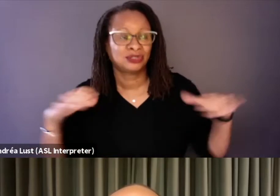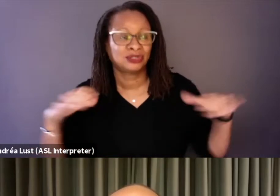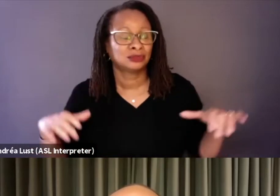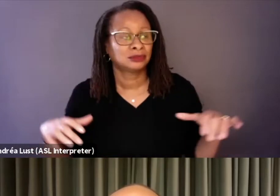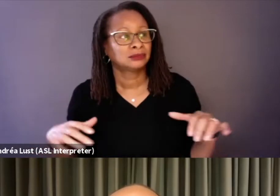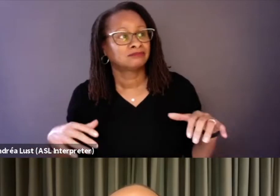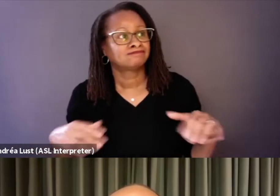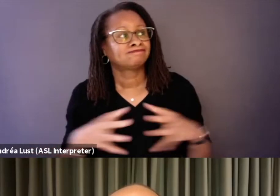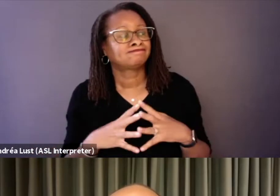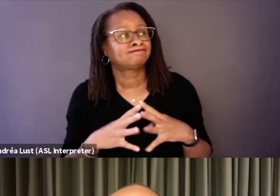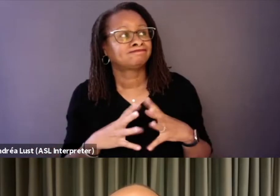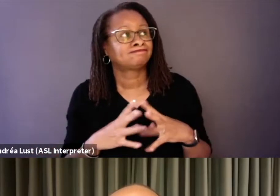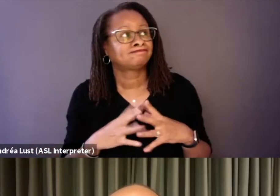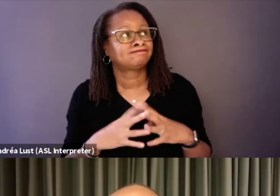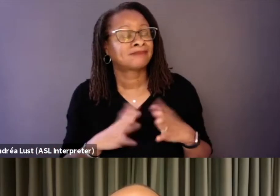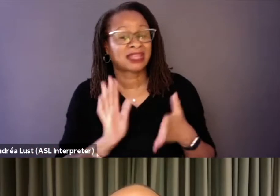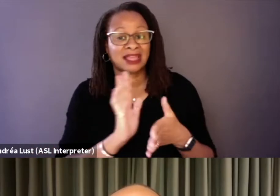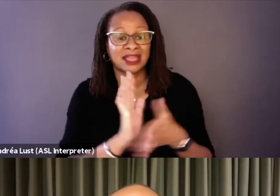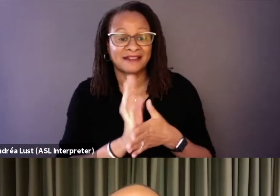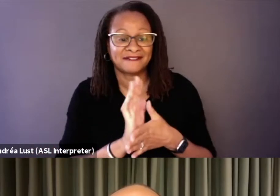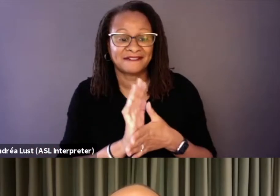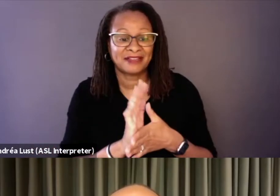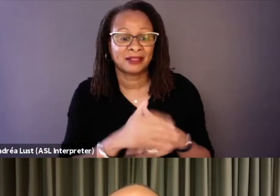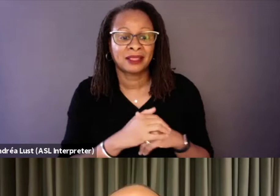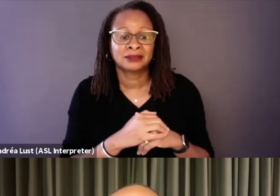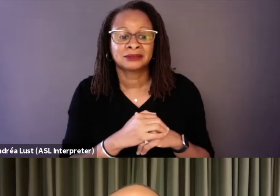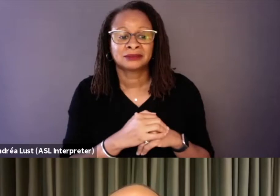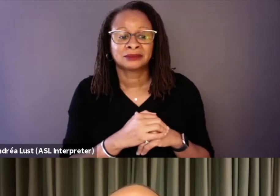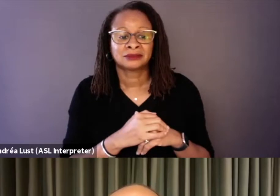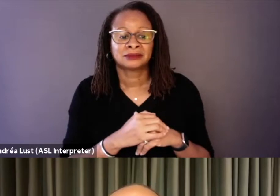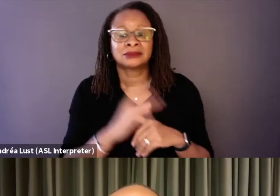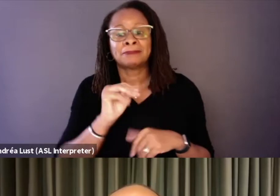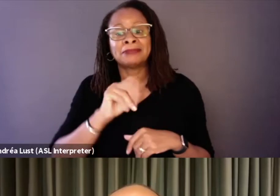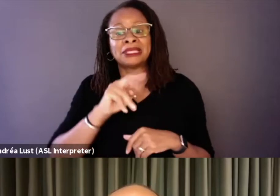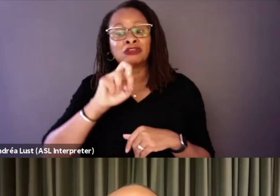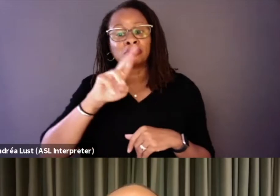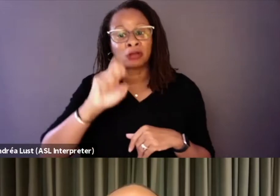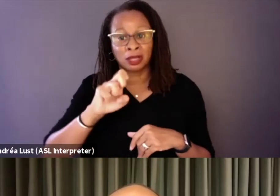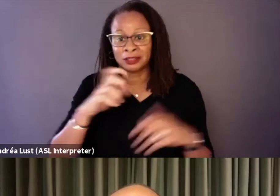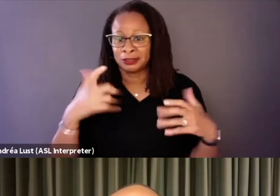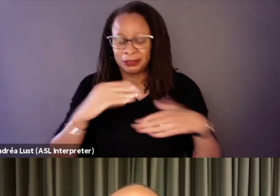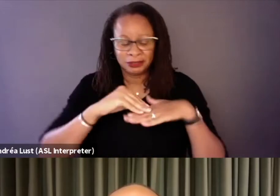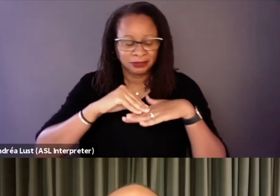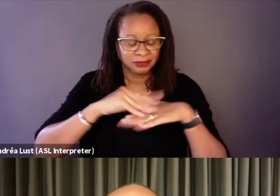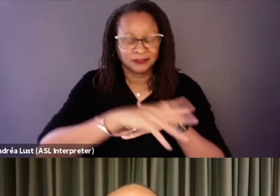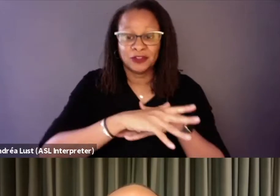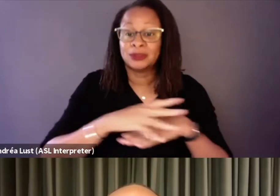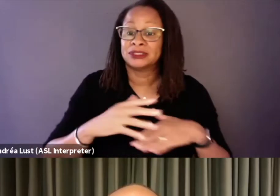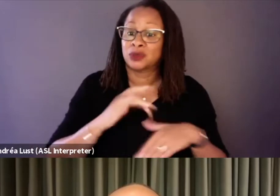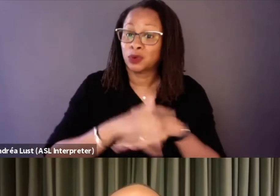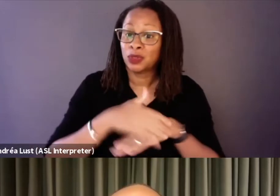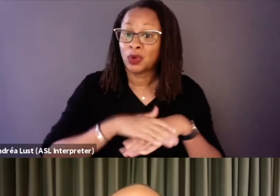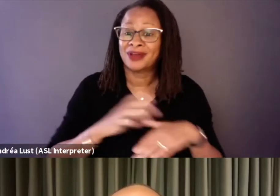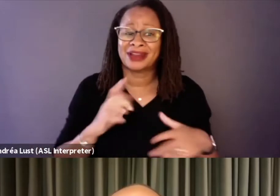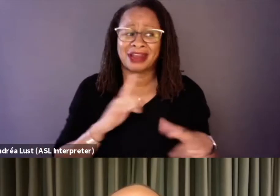the film, "I Am Not Your Negro" was a big influence early on coming in and I'm really anticipated having to